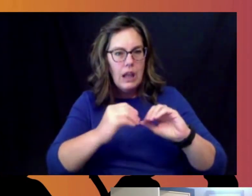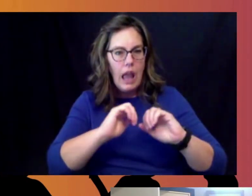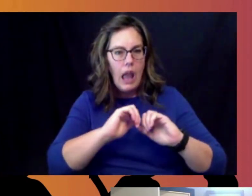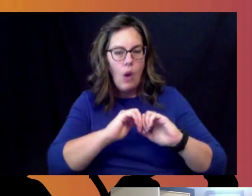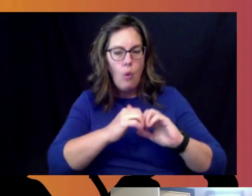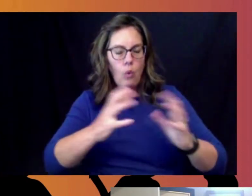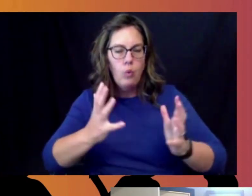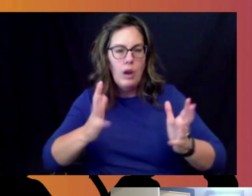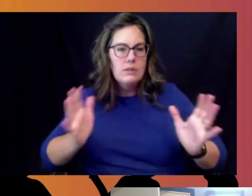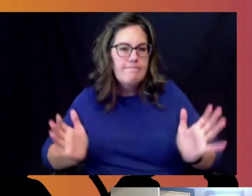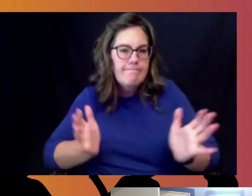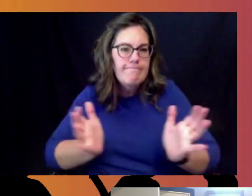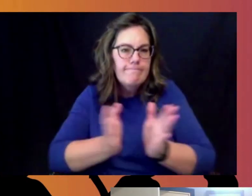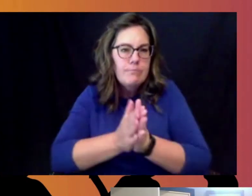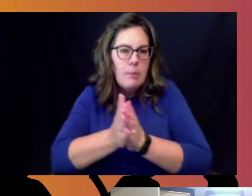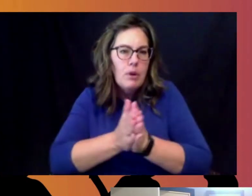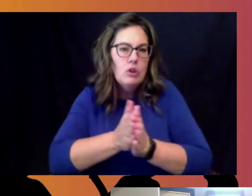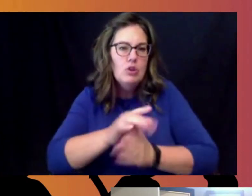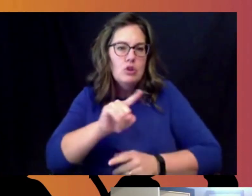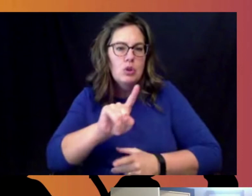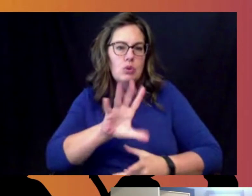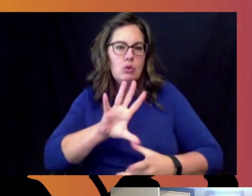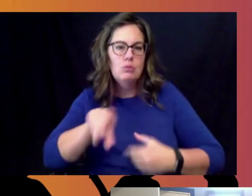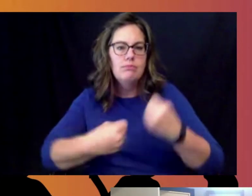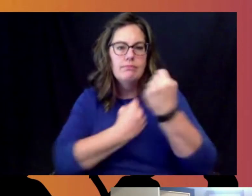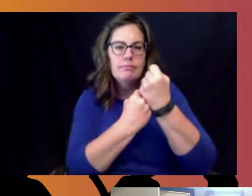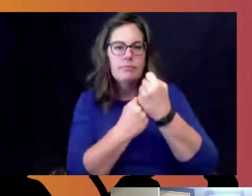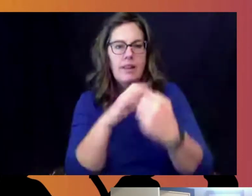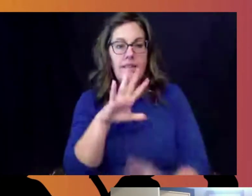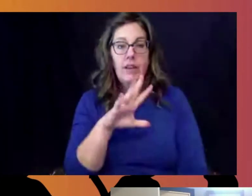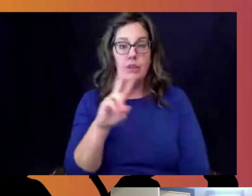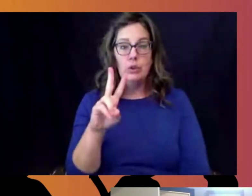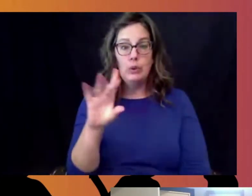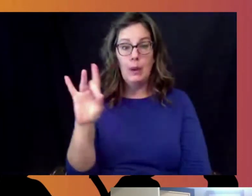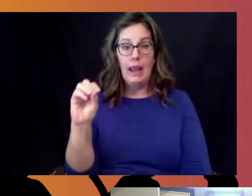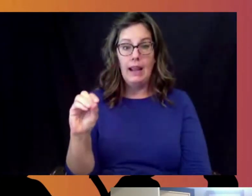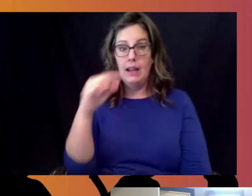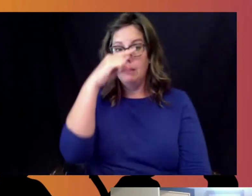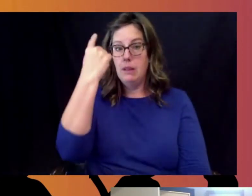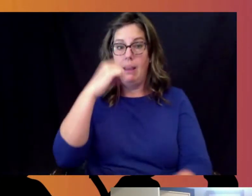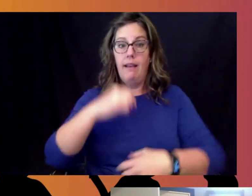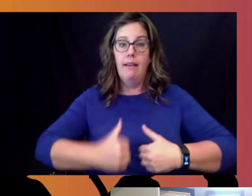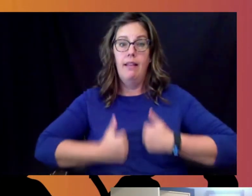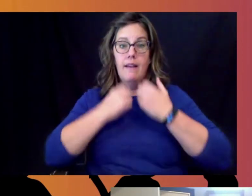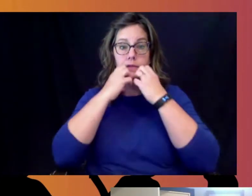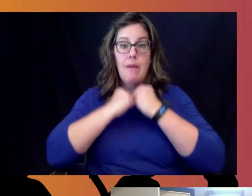5280 the black lives matter chapter here in denver sure sure thank you for thanks for asking